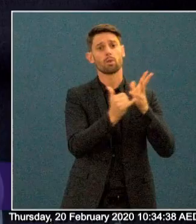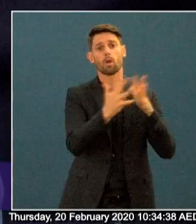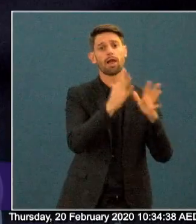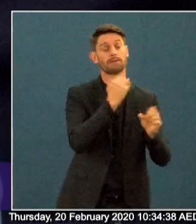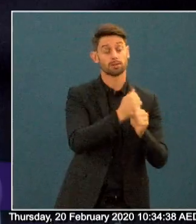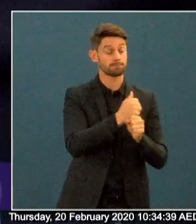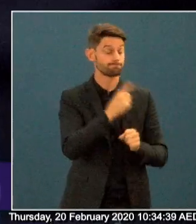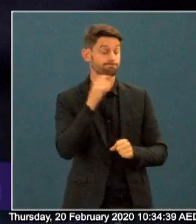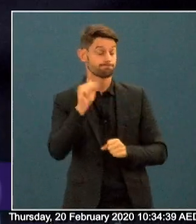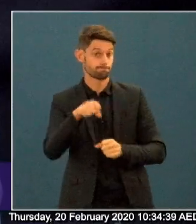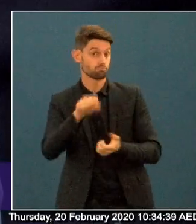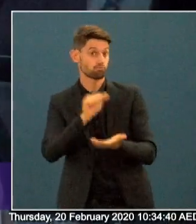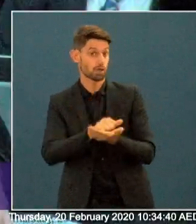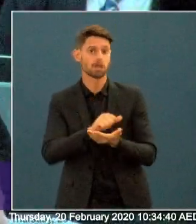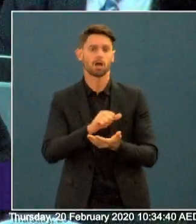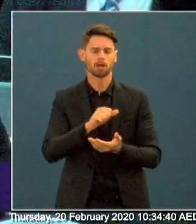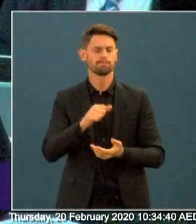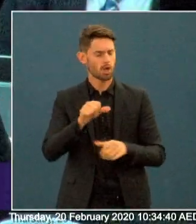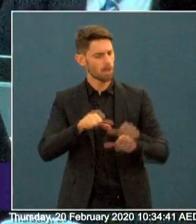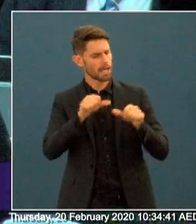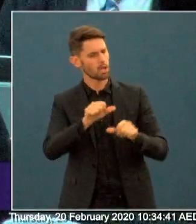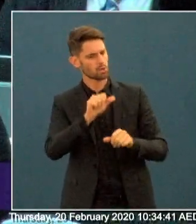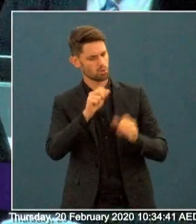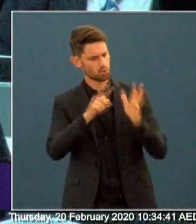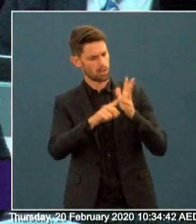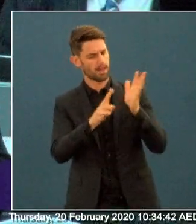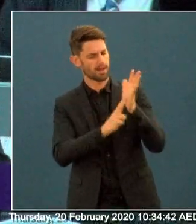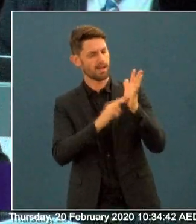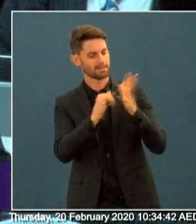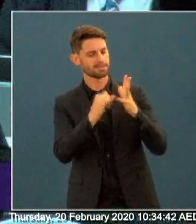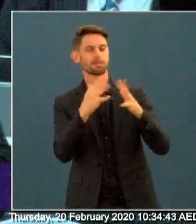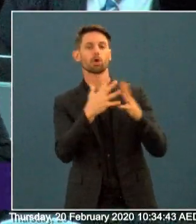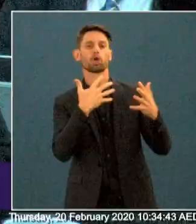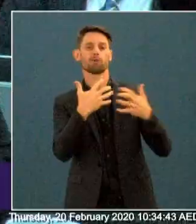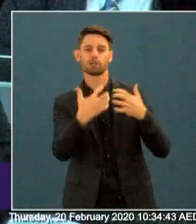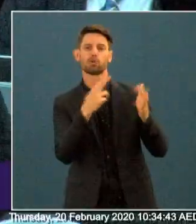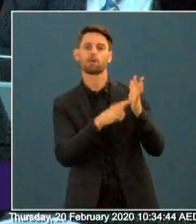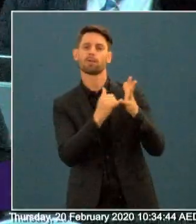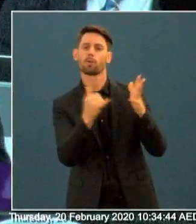So your team at the UNSW Centre, can you tell us a little bit about the team